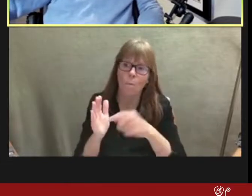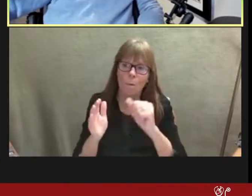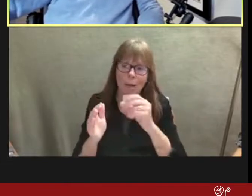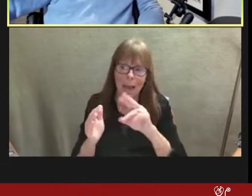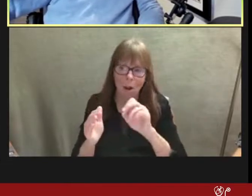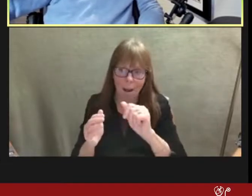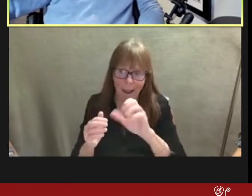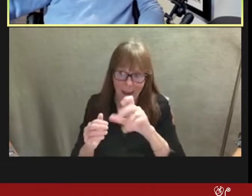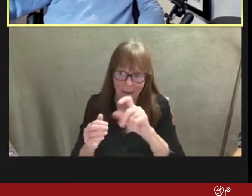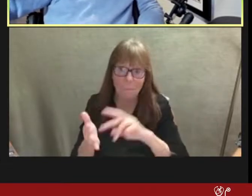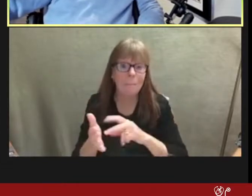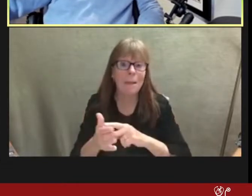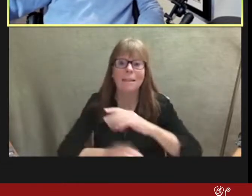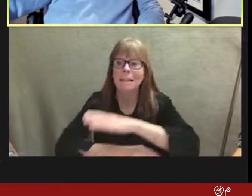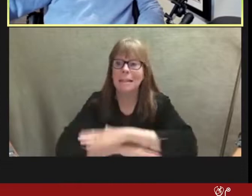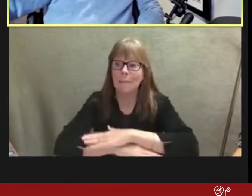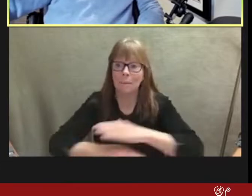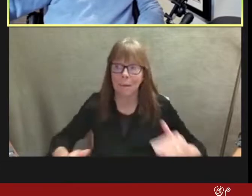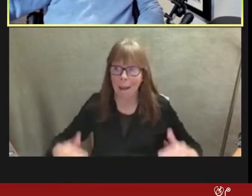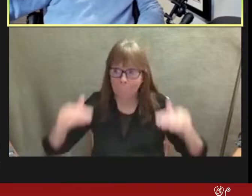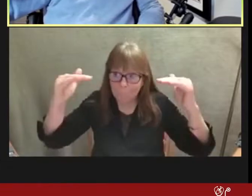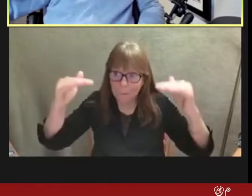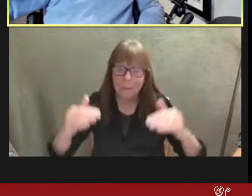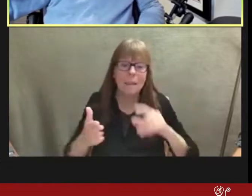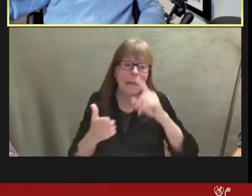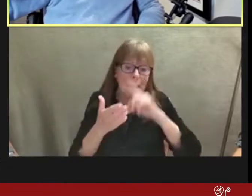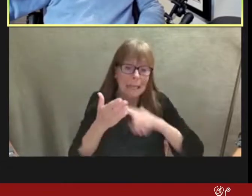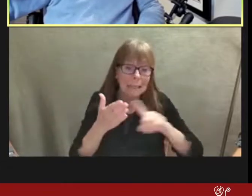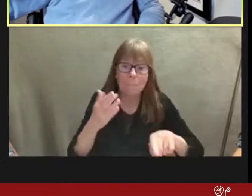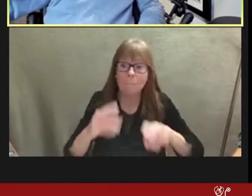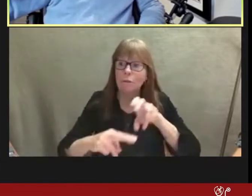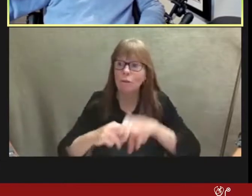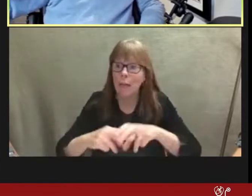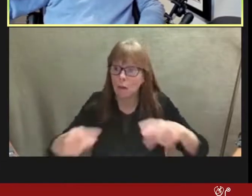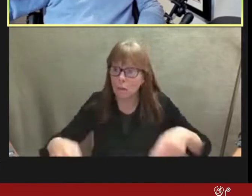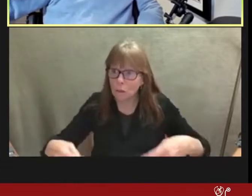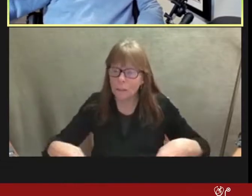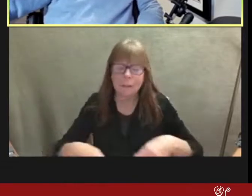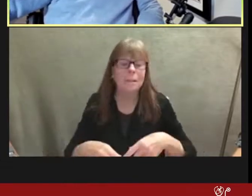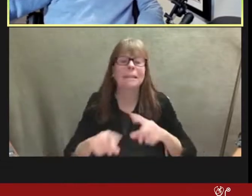examination chairs, and diagnostic equipment such as X-ray machines, MRI equipment,